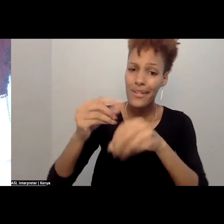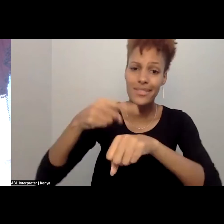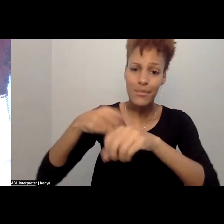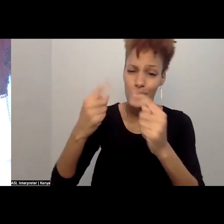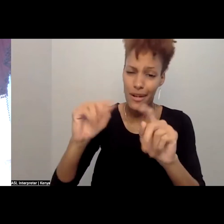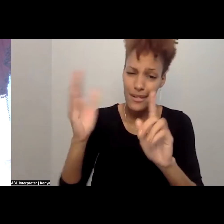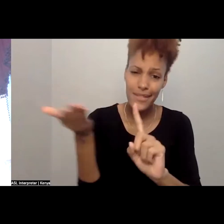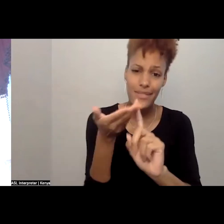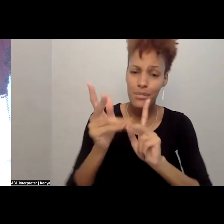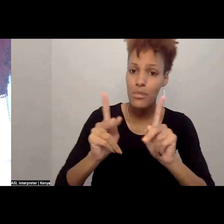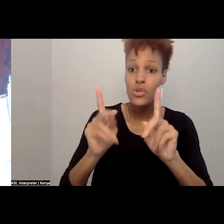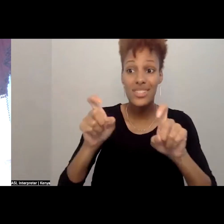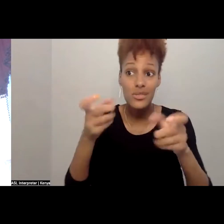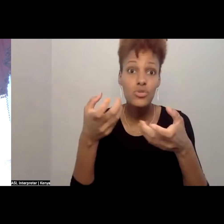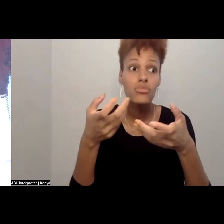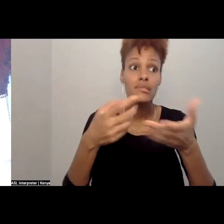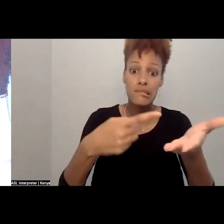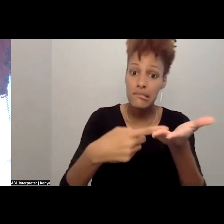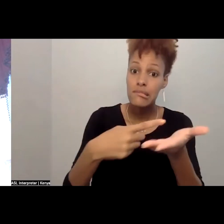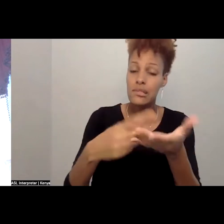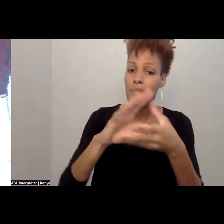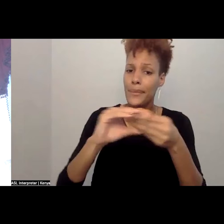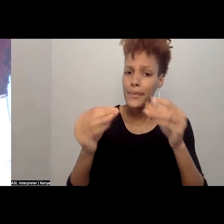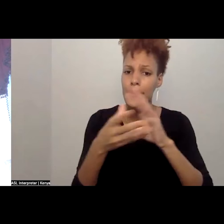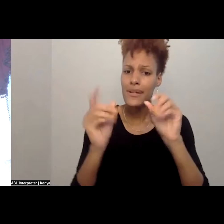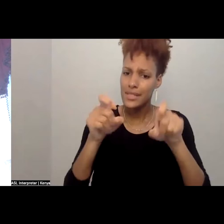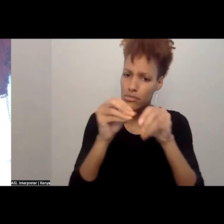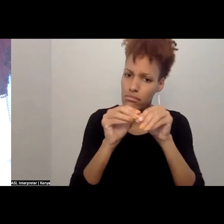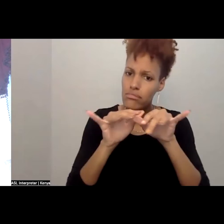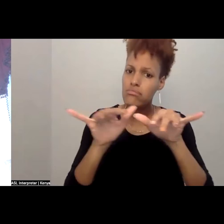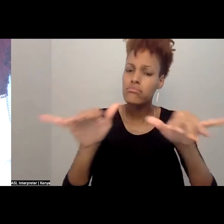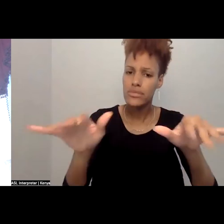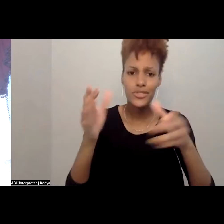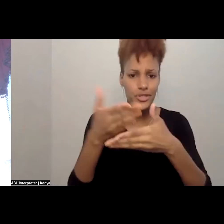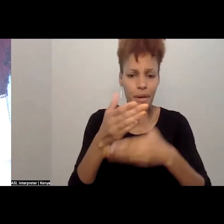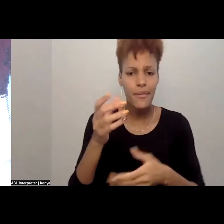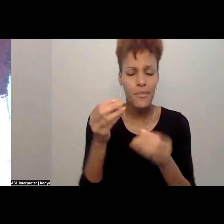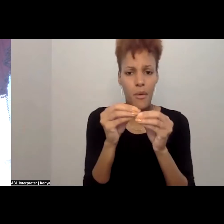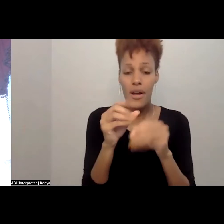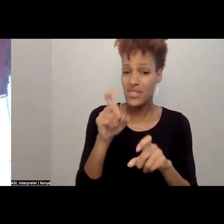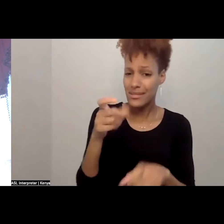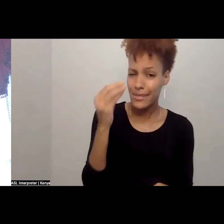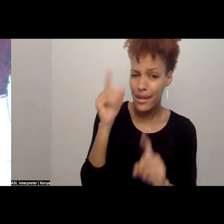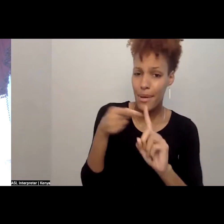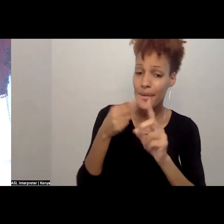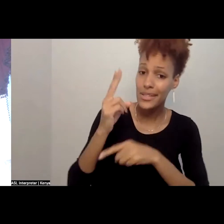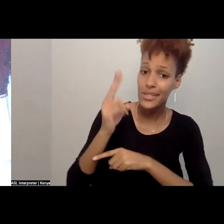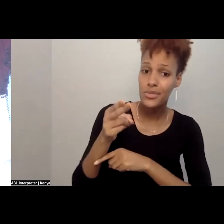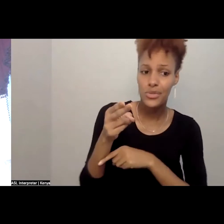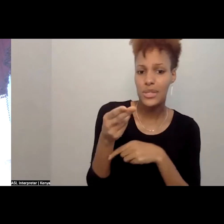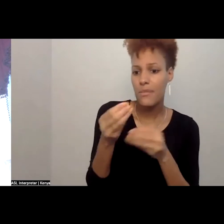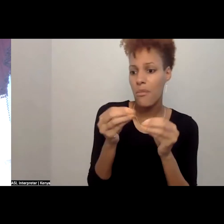tell broader stories and to really start to think about history as a way of understanding American